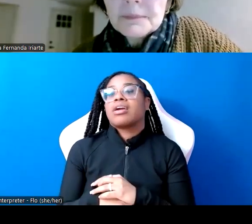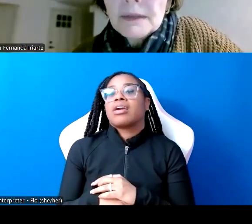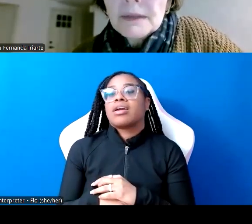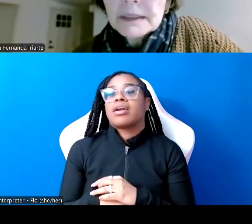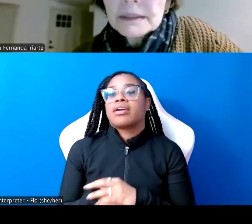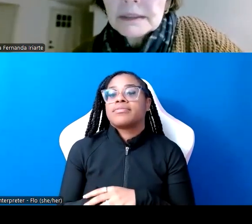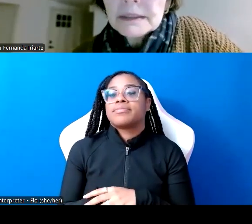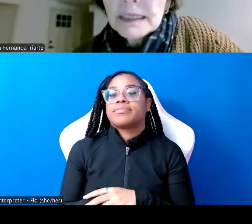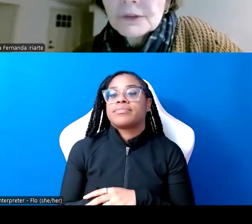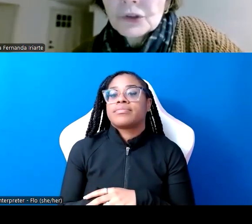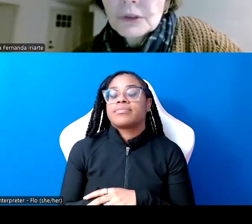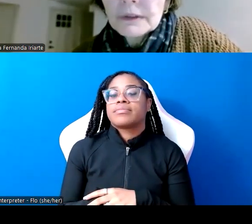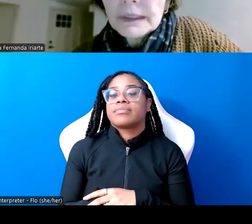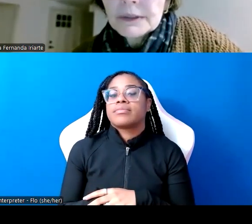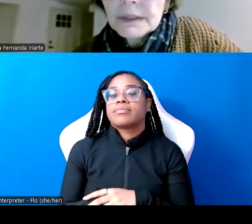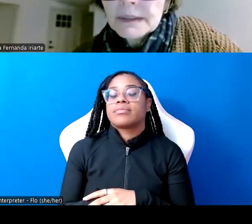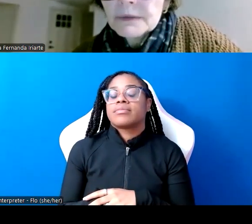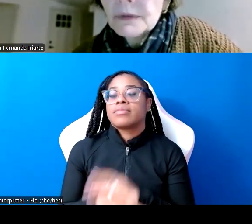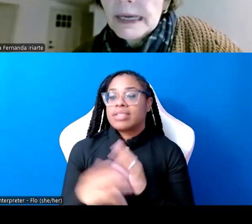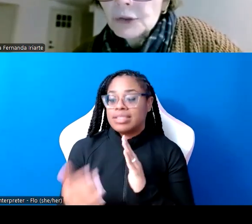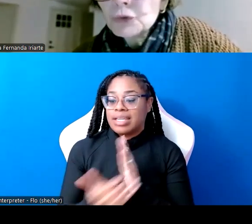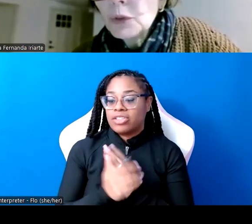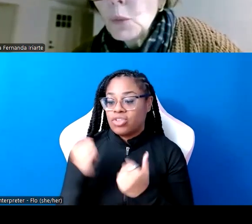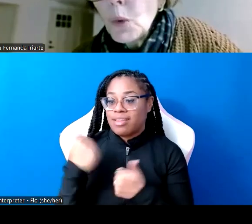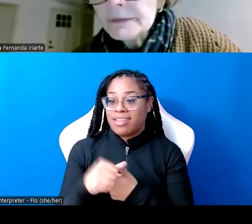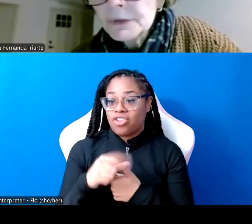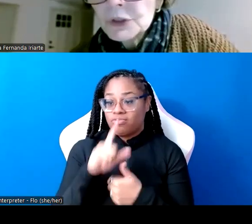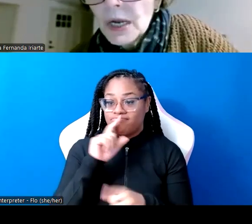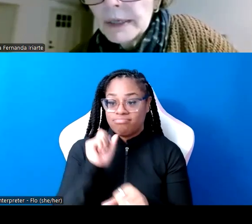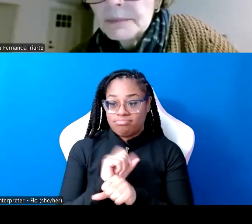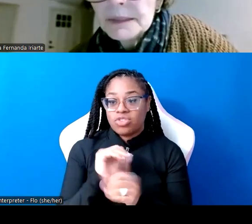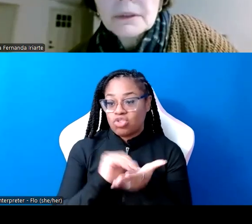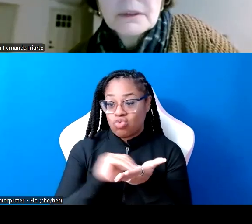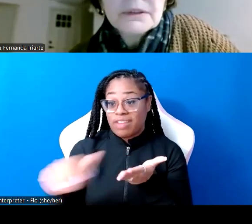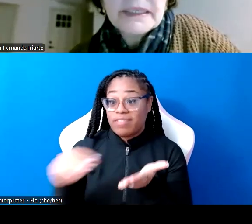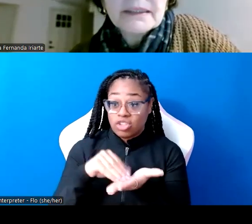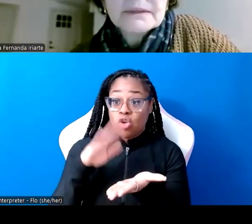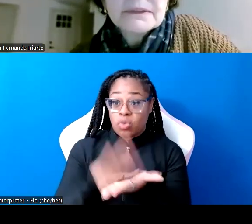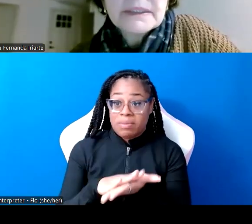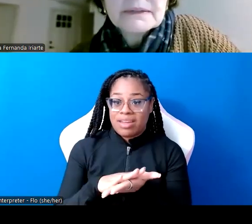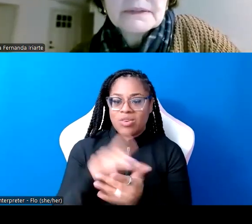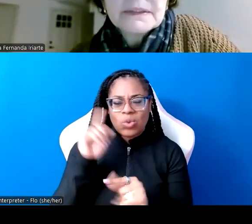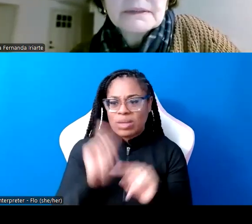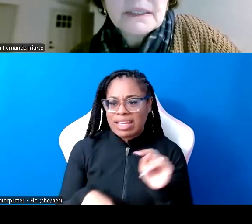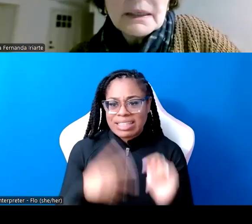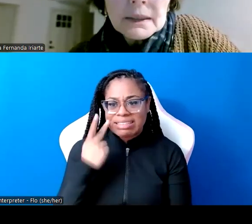And then attached to the letter is the actual waiver document. Oh, you can't you can't see it.